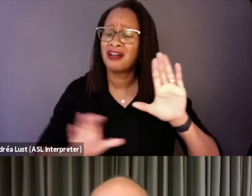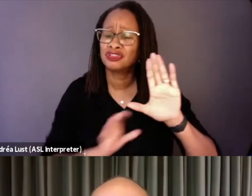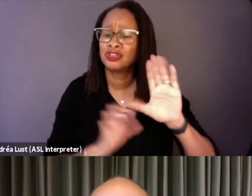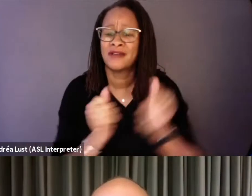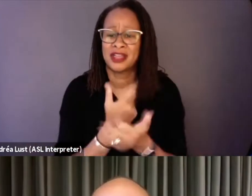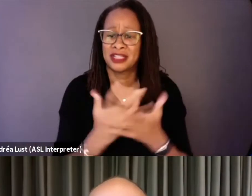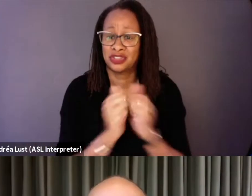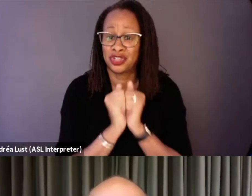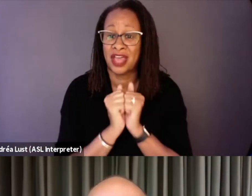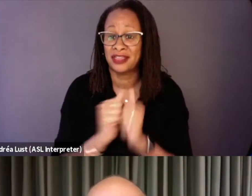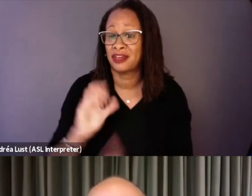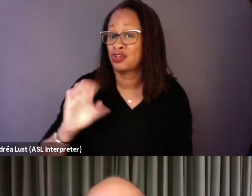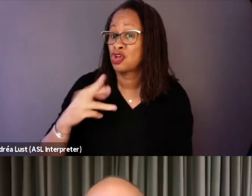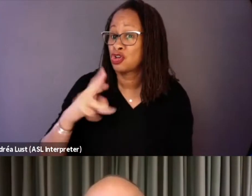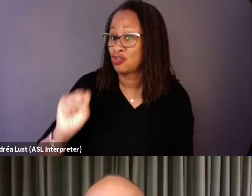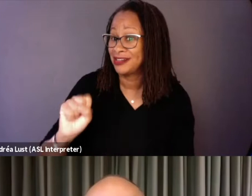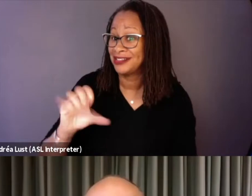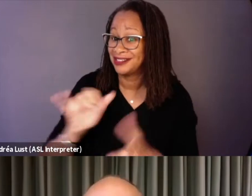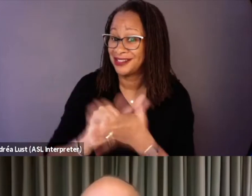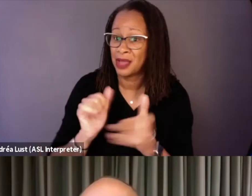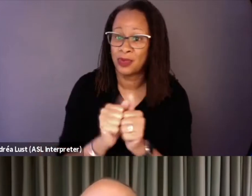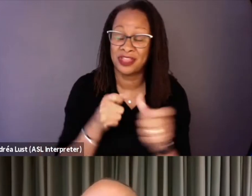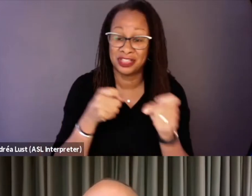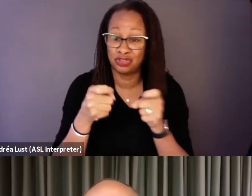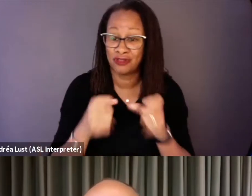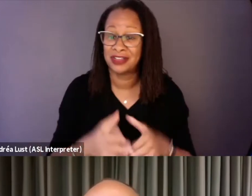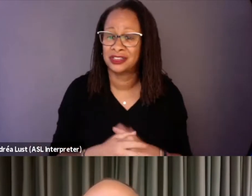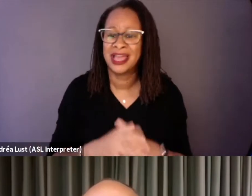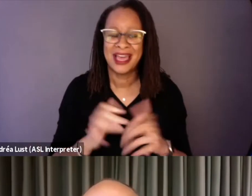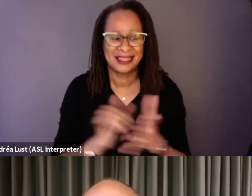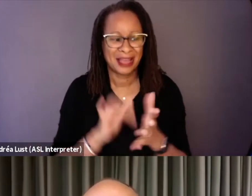It's this sort of bombardment from all angles in different ways.